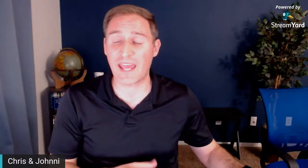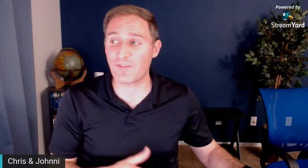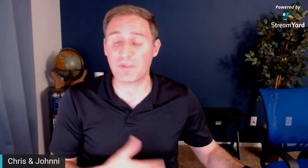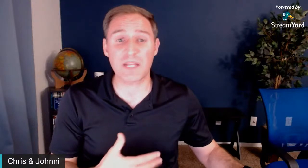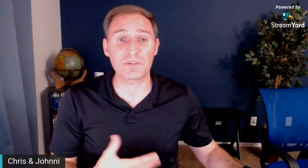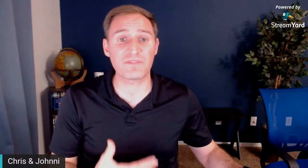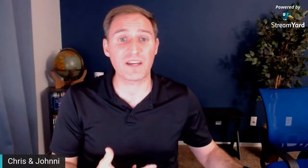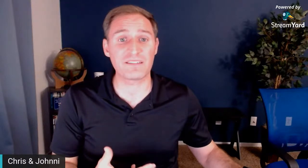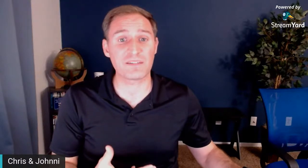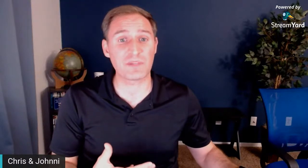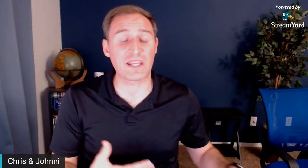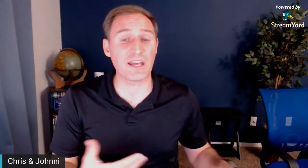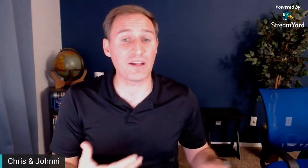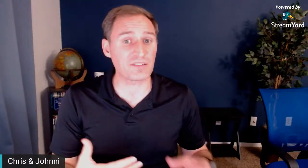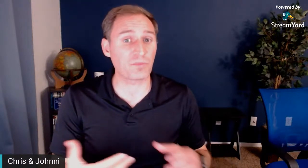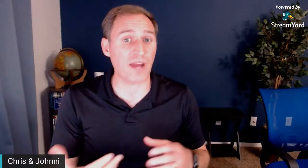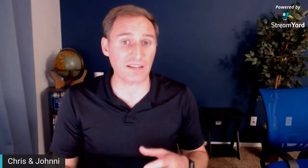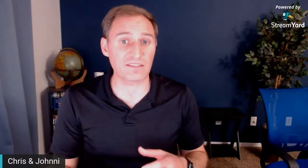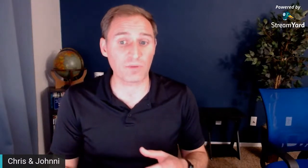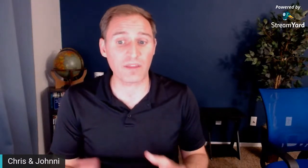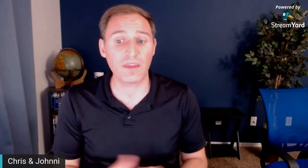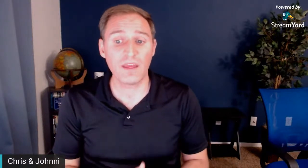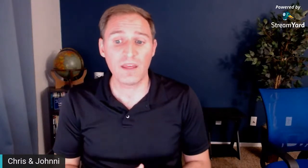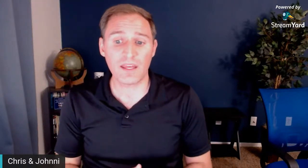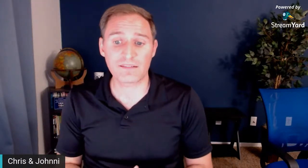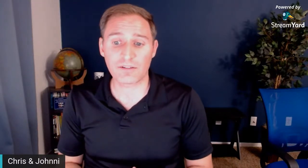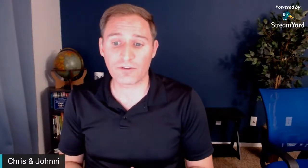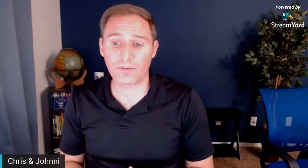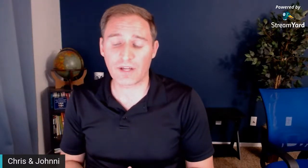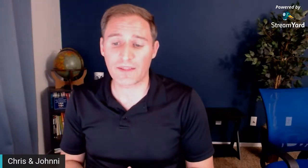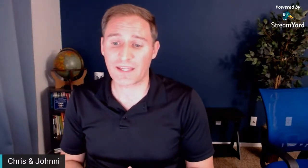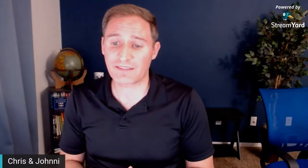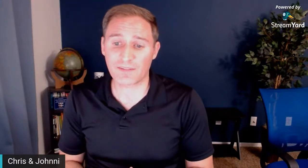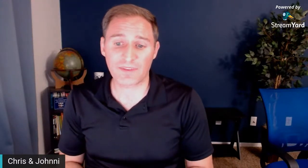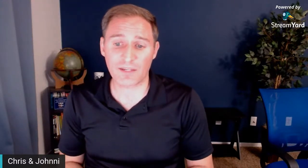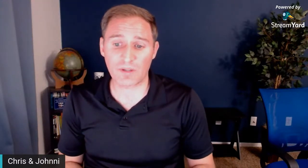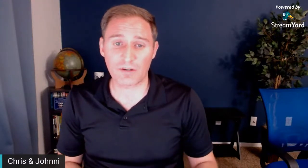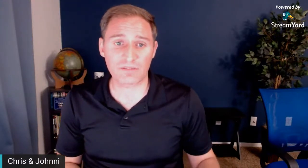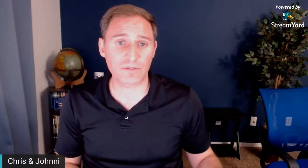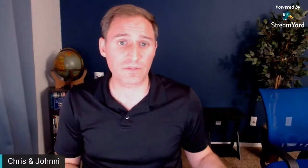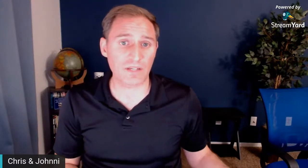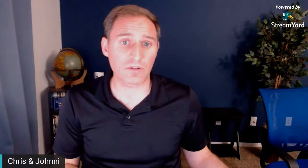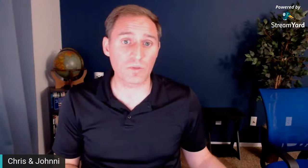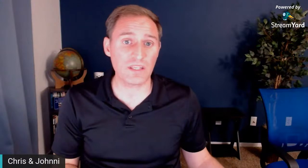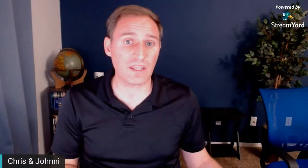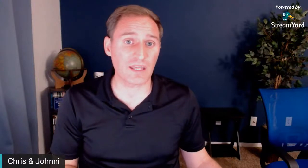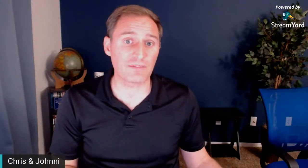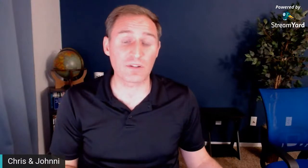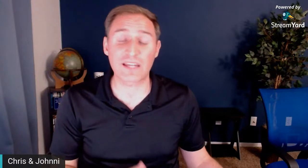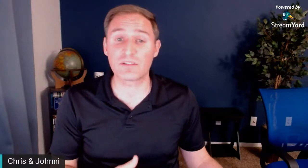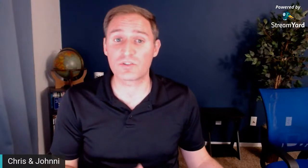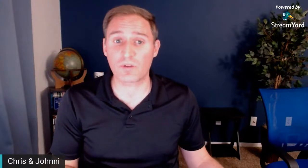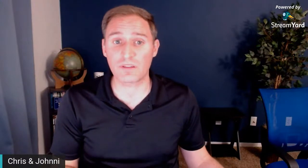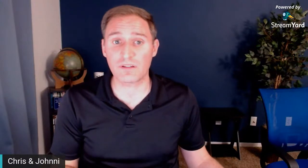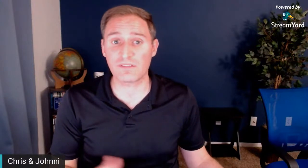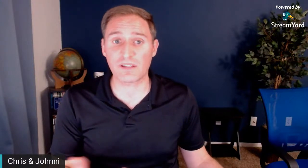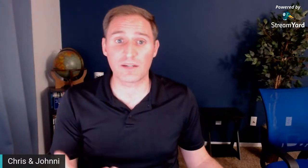haven't been able to find somebody else to practice with and so that is something that we host for free every week and if you'd like to join those